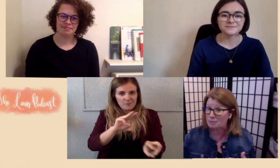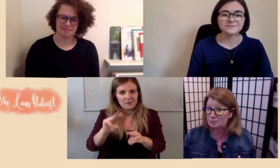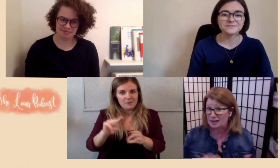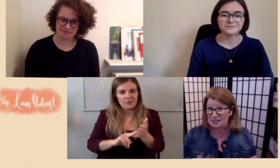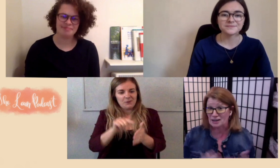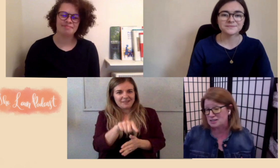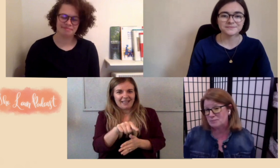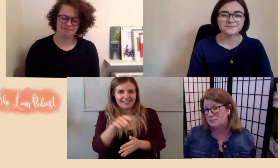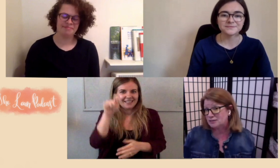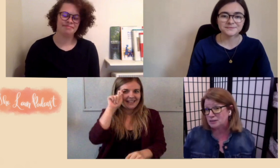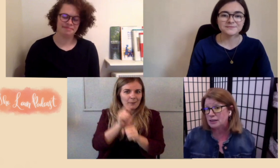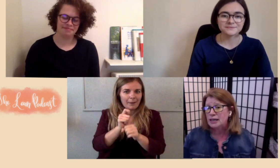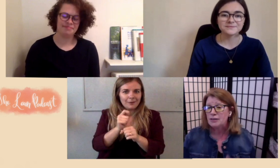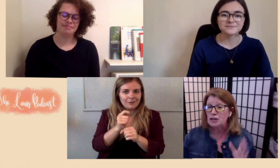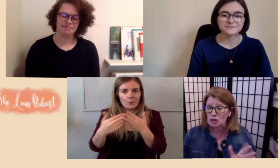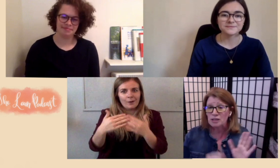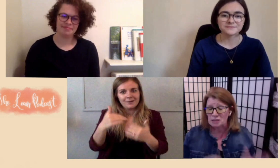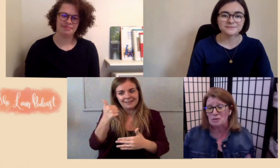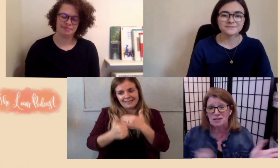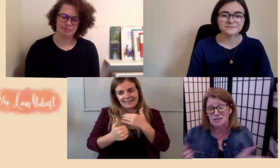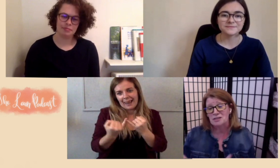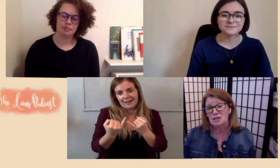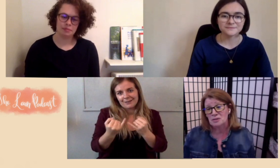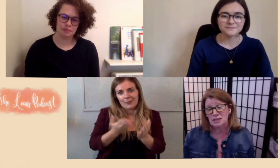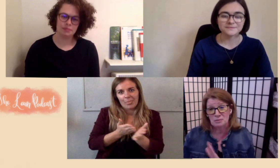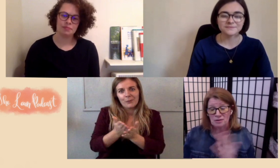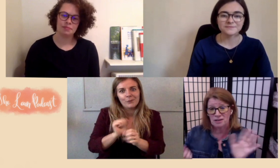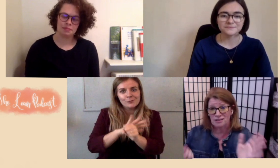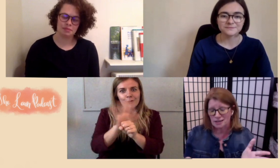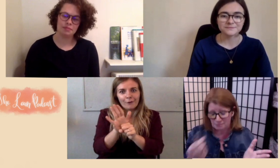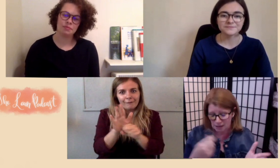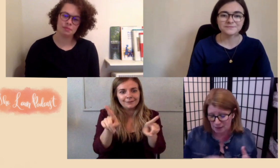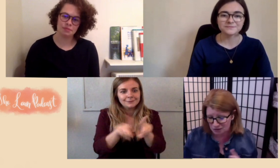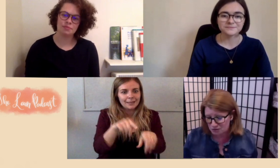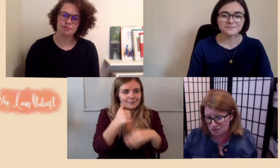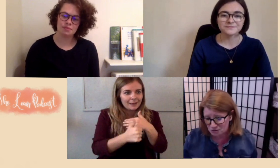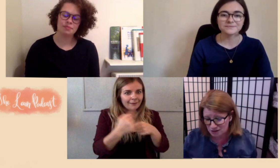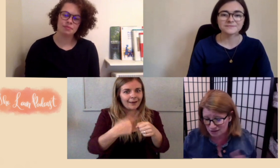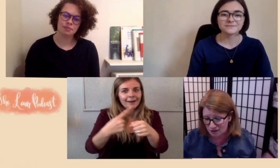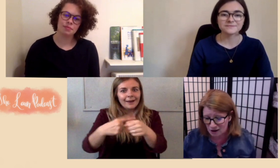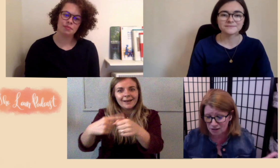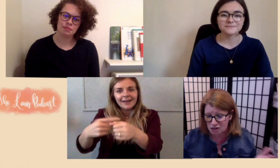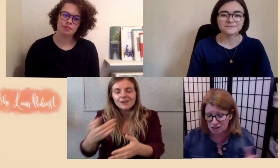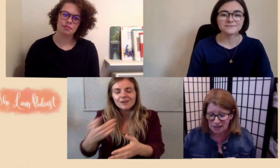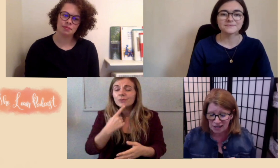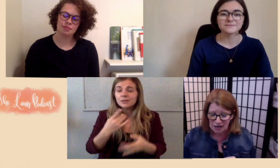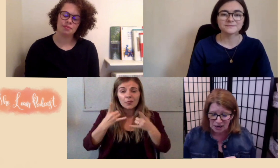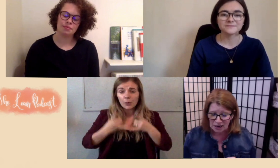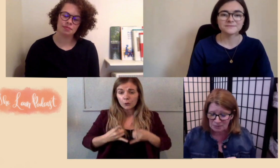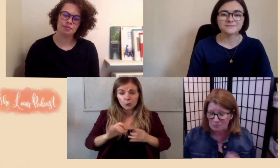in part, because I thought the 5,000 year old story is still relevant today, on some level.